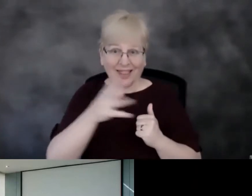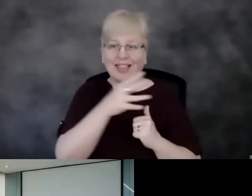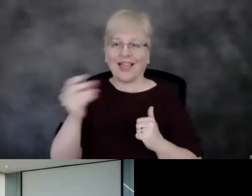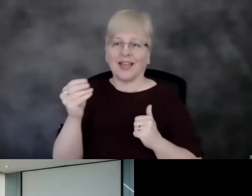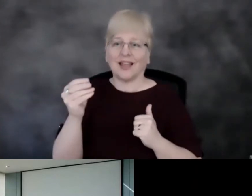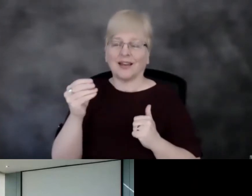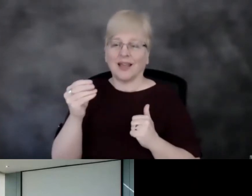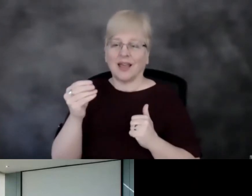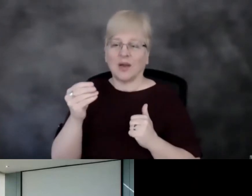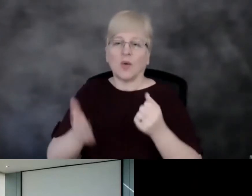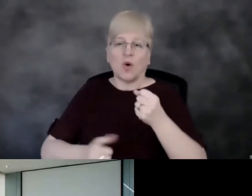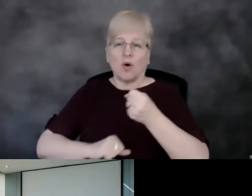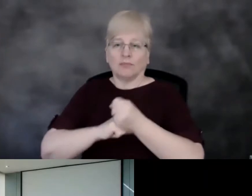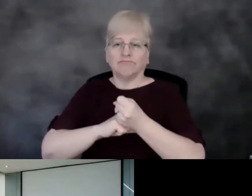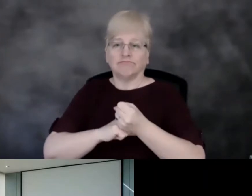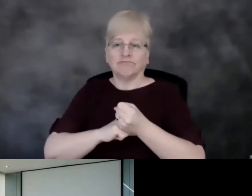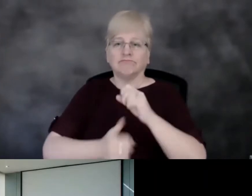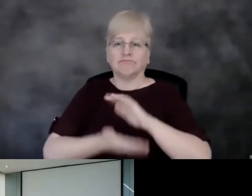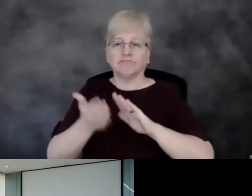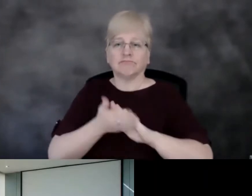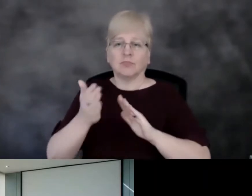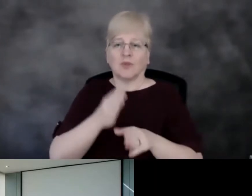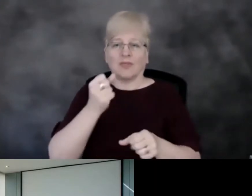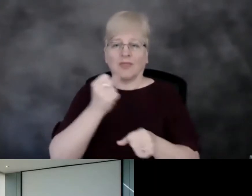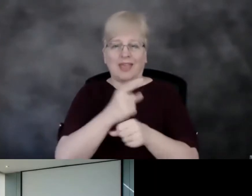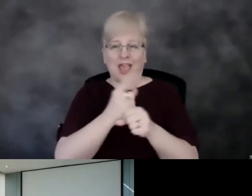meeting. We look forward 16:17:58 to seeing you there. We haven't seen